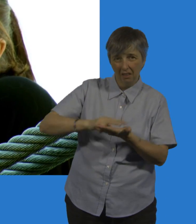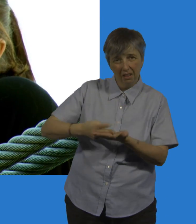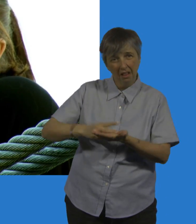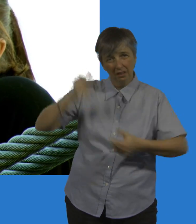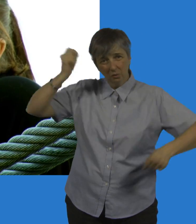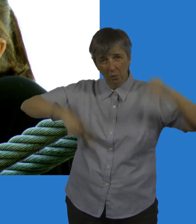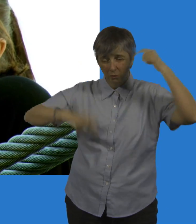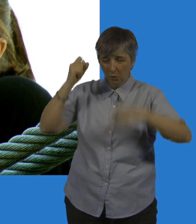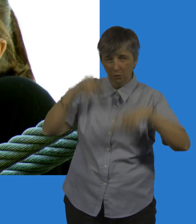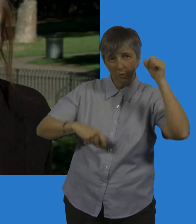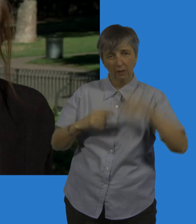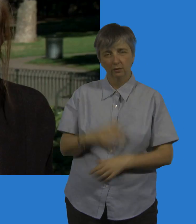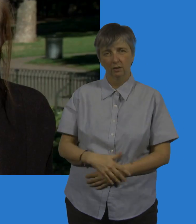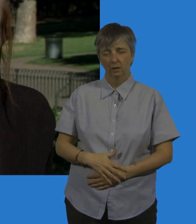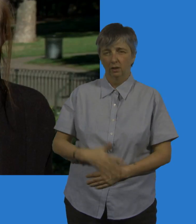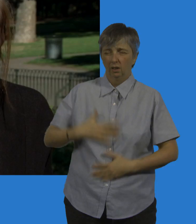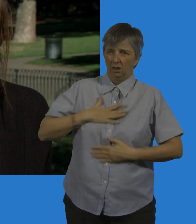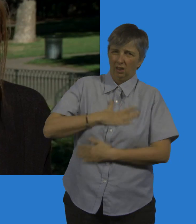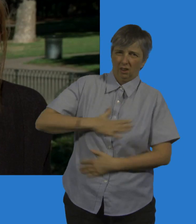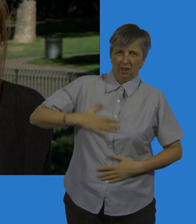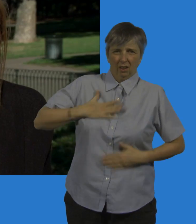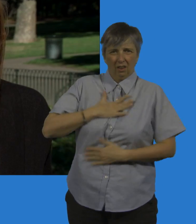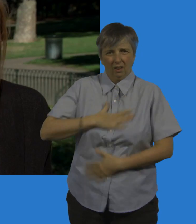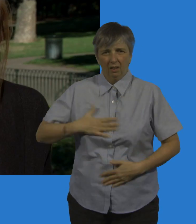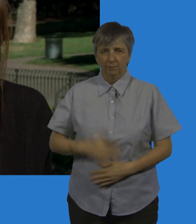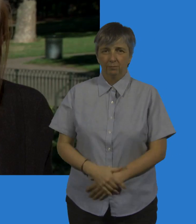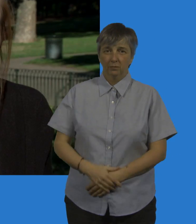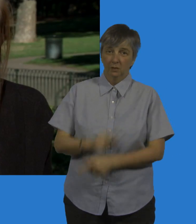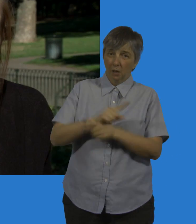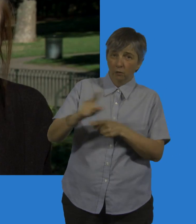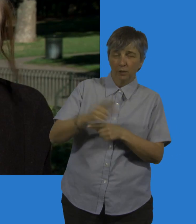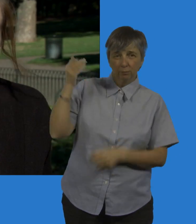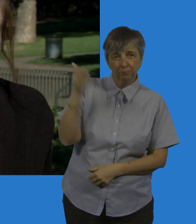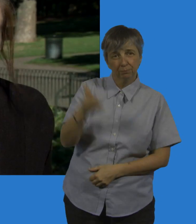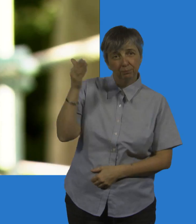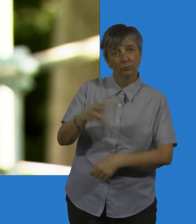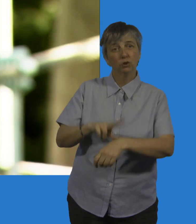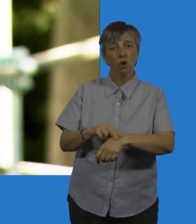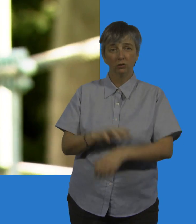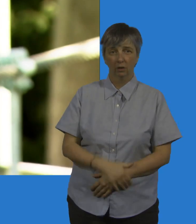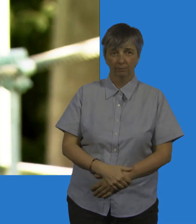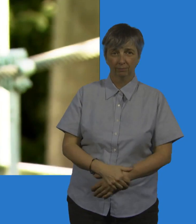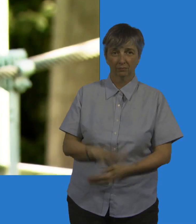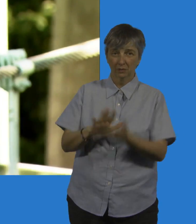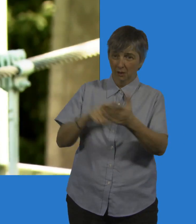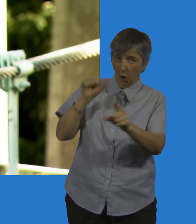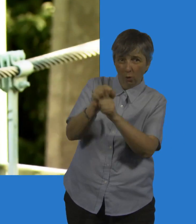nausea. I actually ended up going to the GP almost every week. I wasn’t getting any